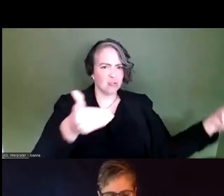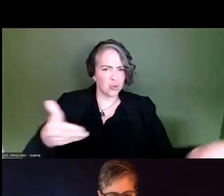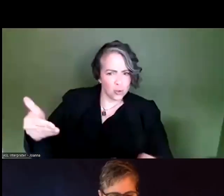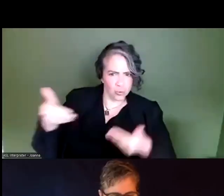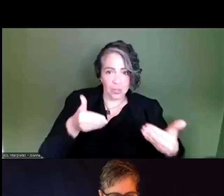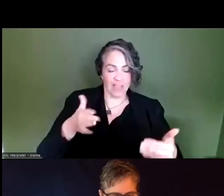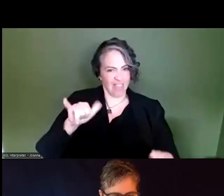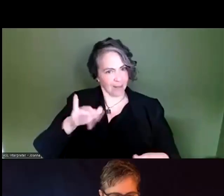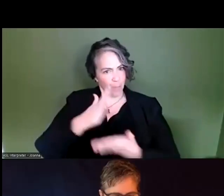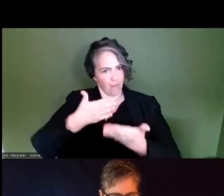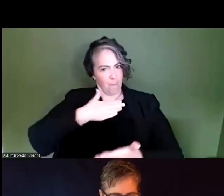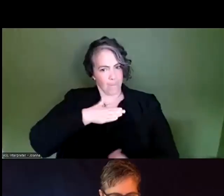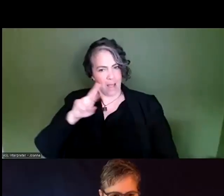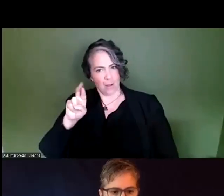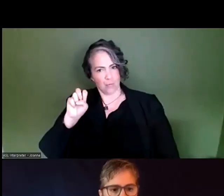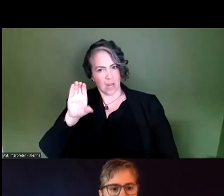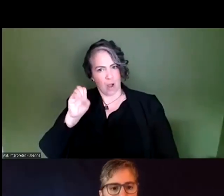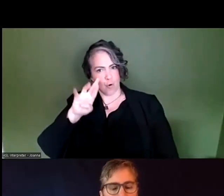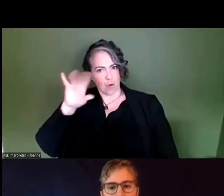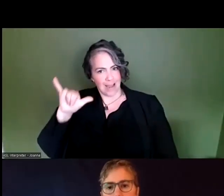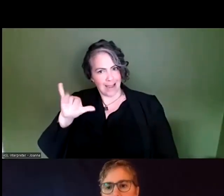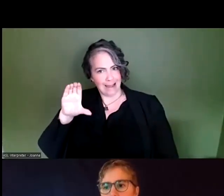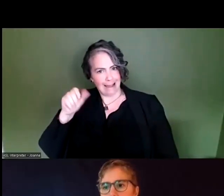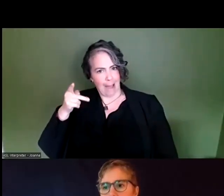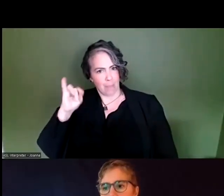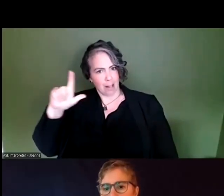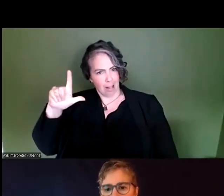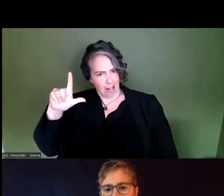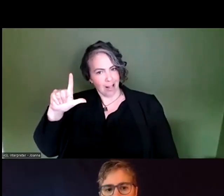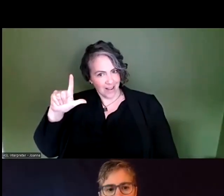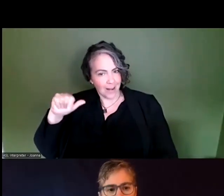can introduce people that I know and they can develop their support system and then they